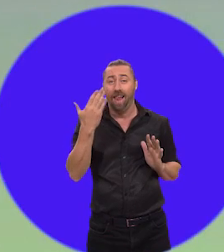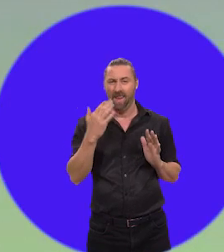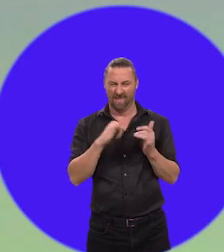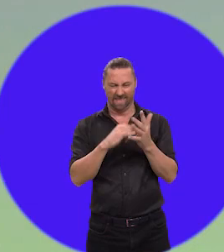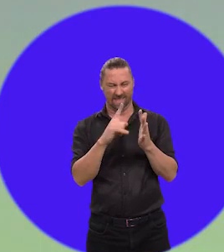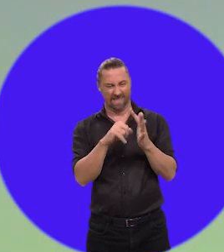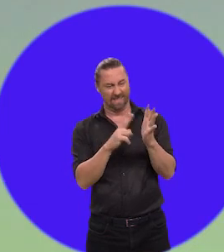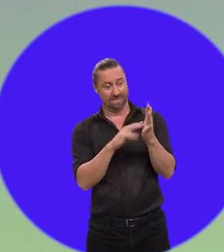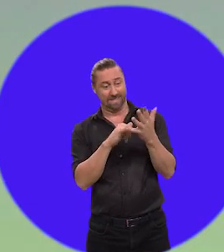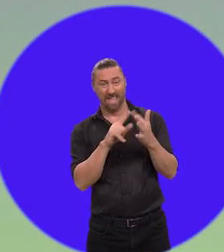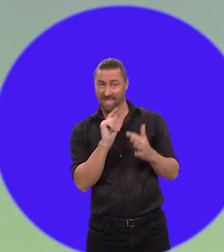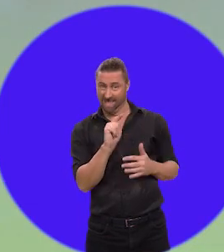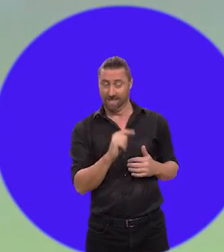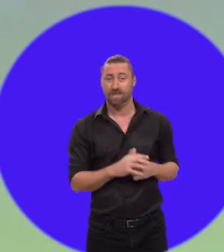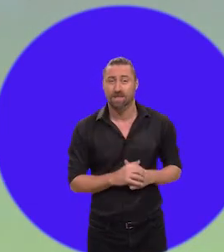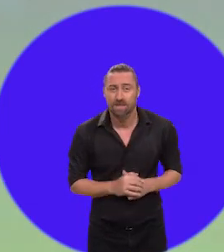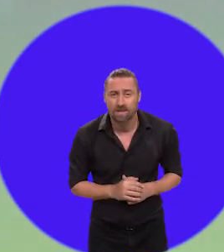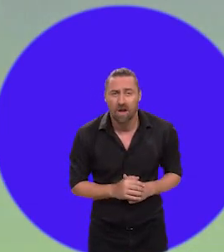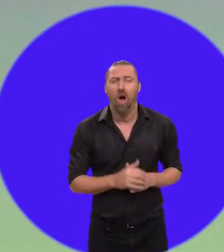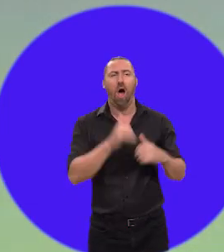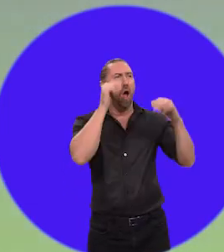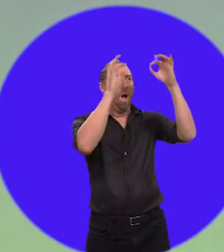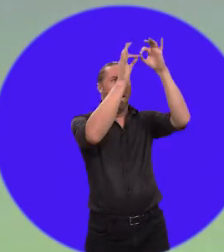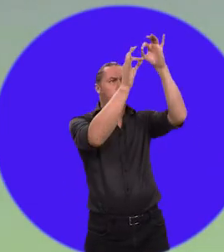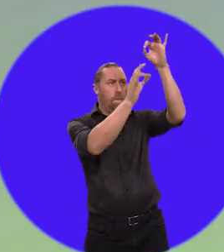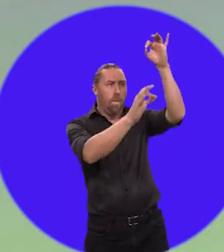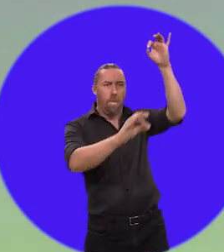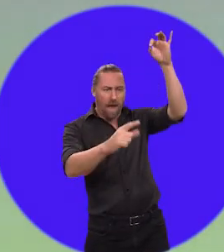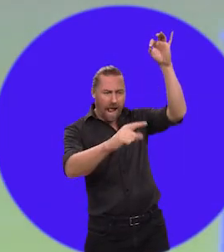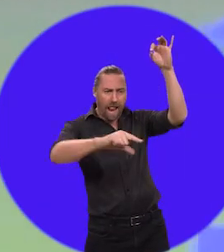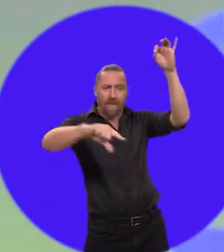Let's try one last one, a leaf hanging from a fine thread